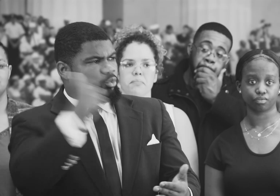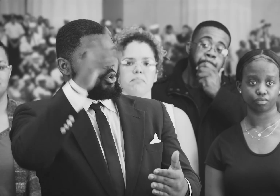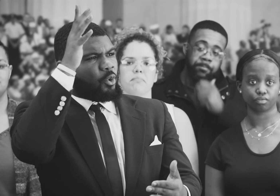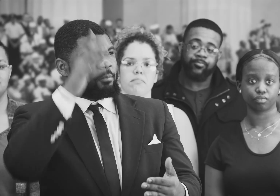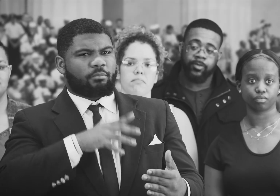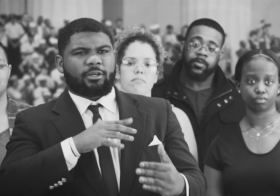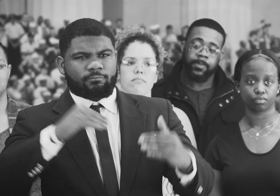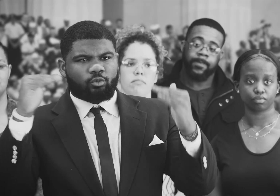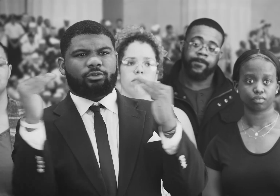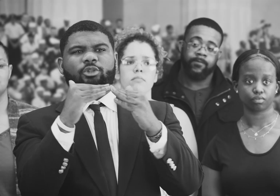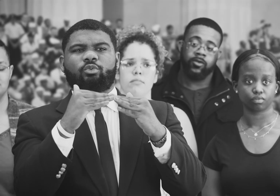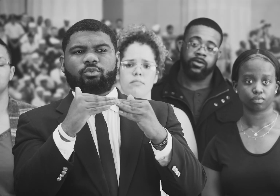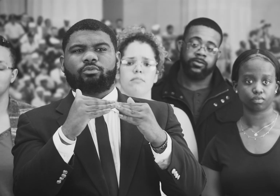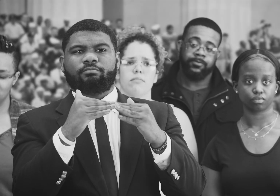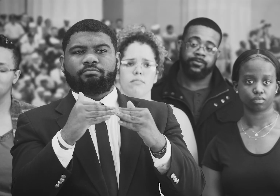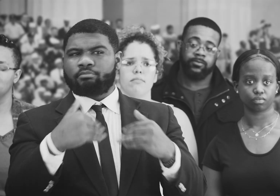that all men are created equal."